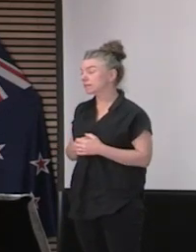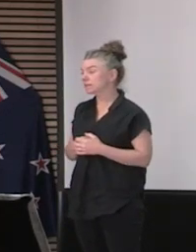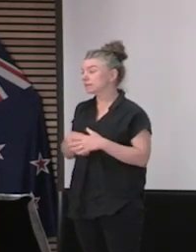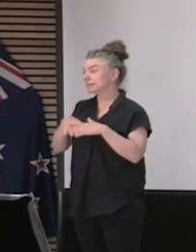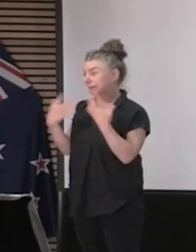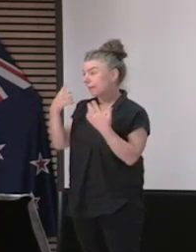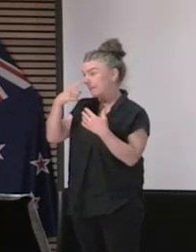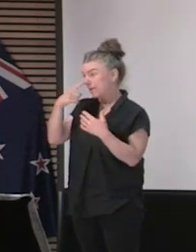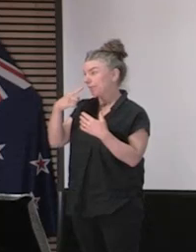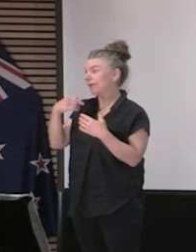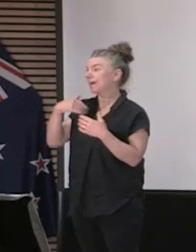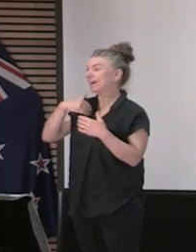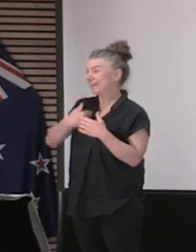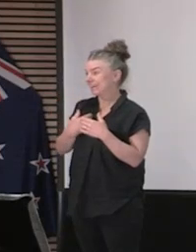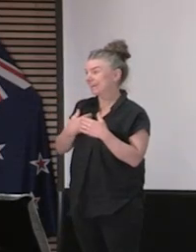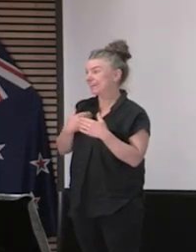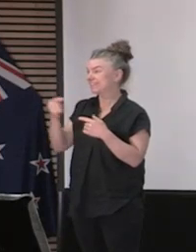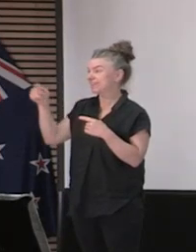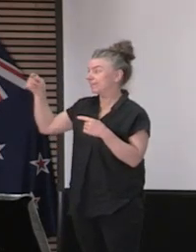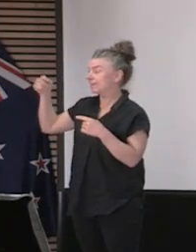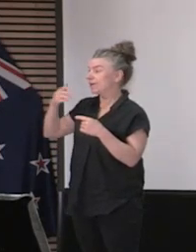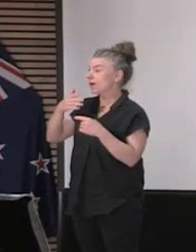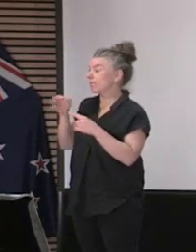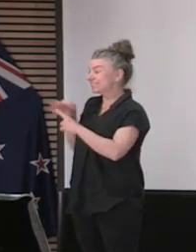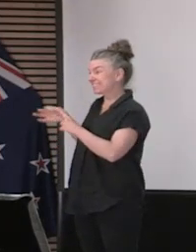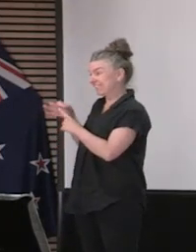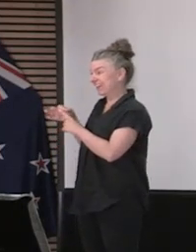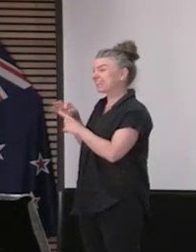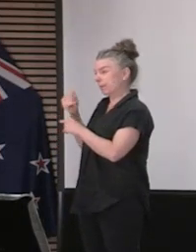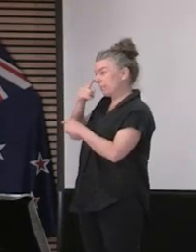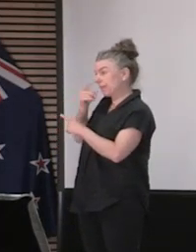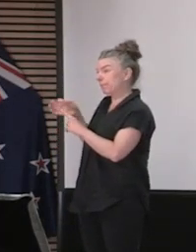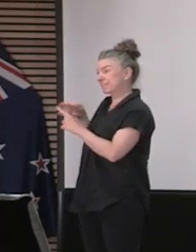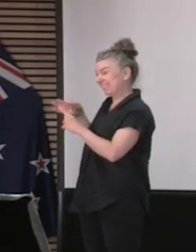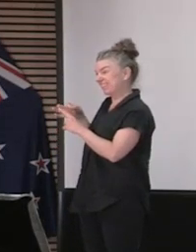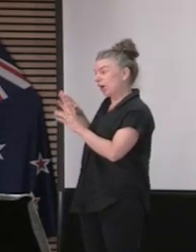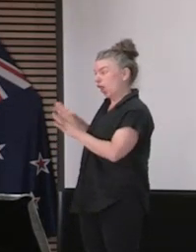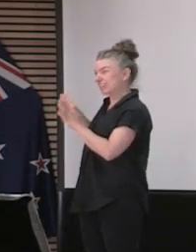to transit through NewZealand if they are to get outof the Pacific, which alsothere are a number there. I'llcome to the front.